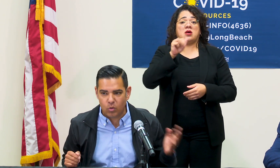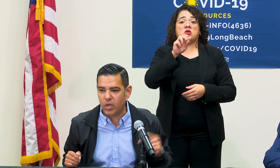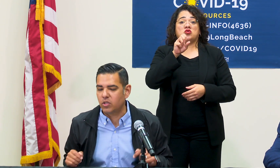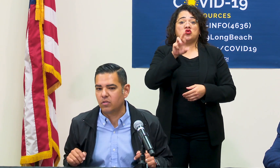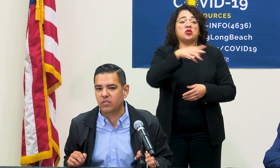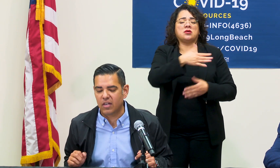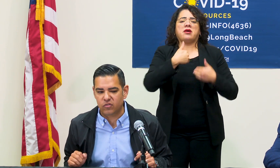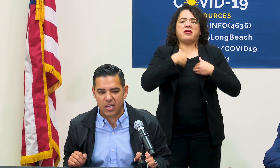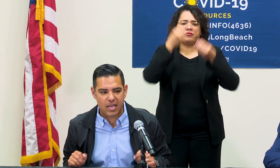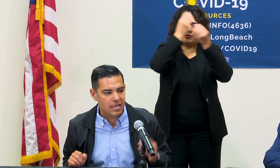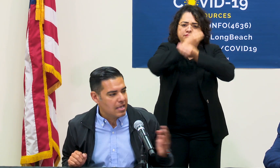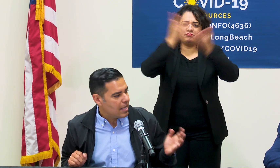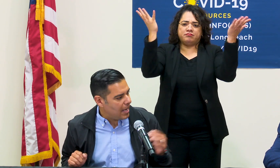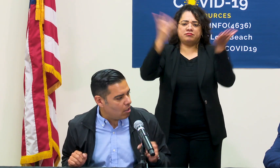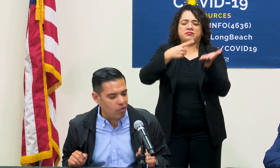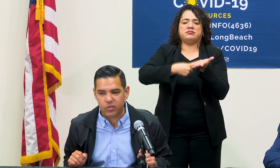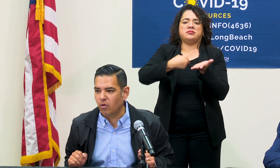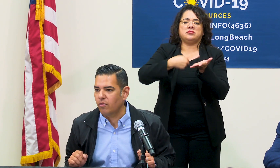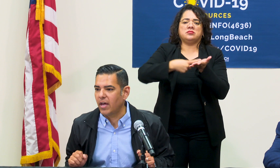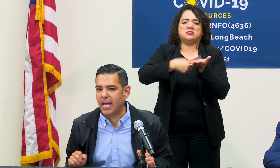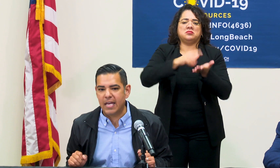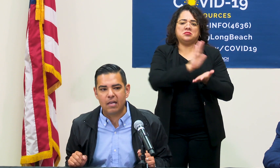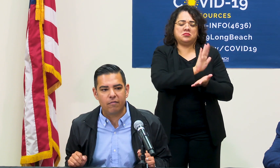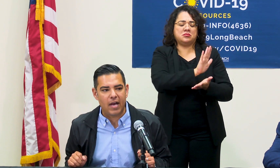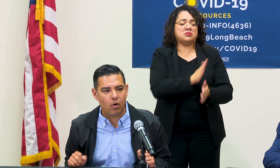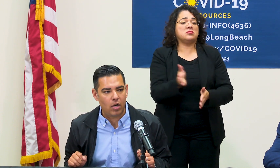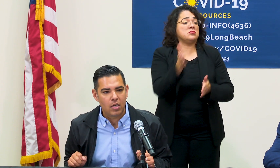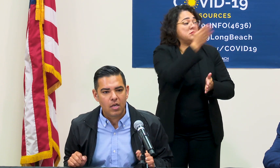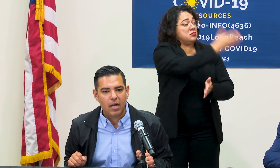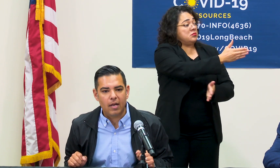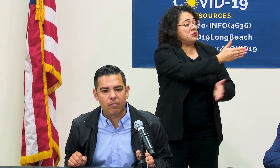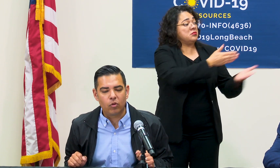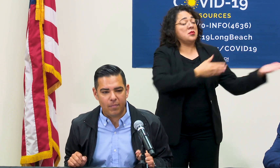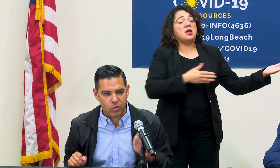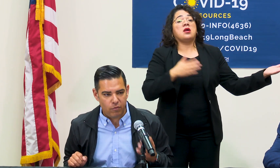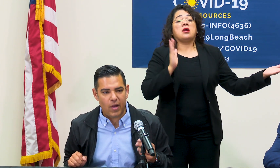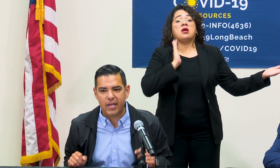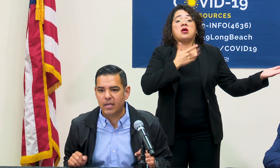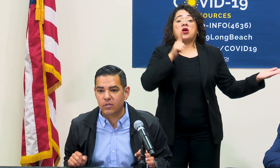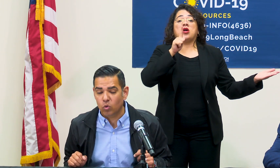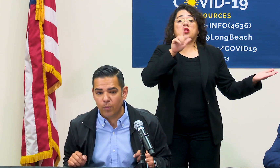going to discuss today and also the head of our Long Beach Unified School Board